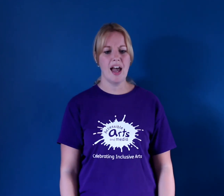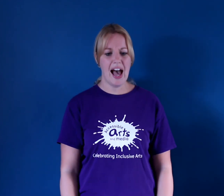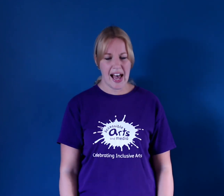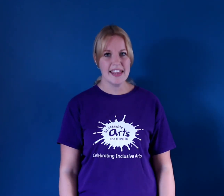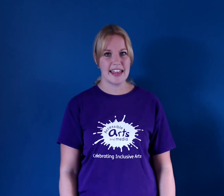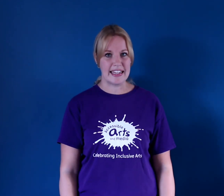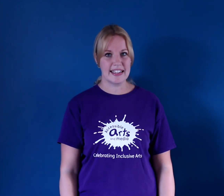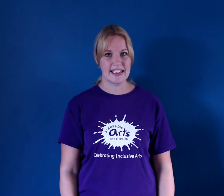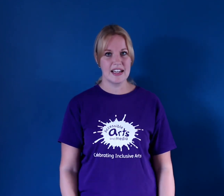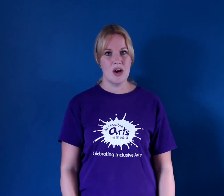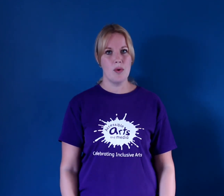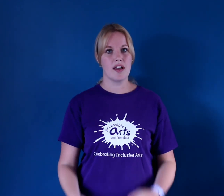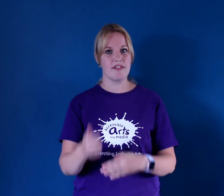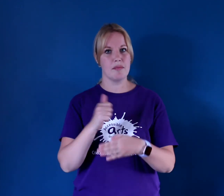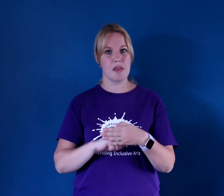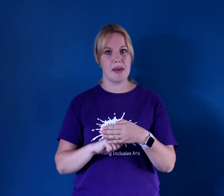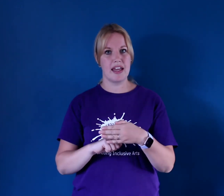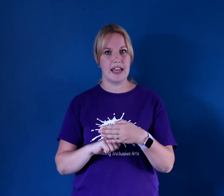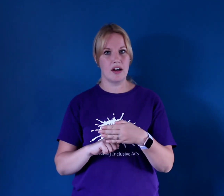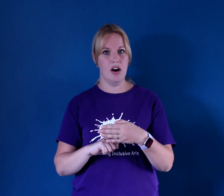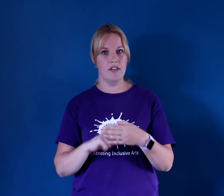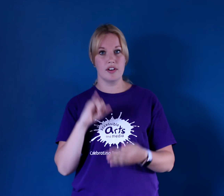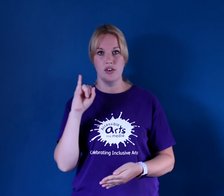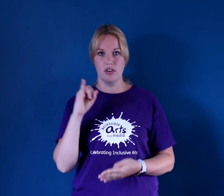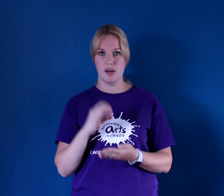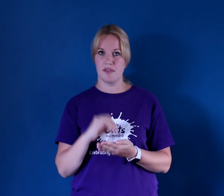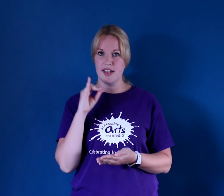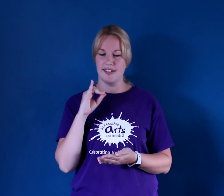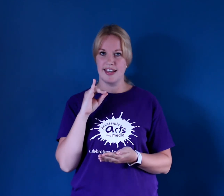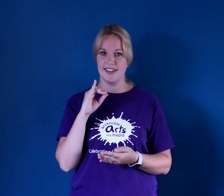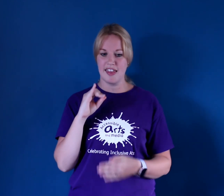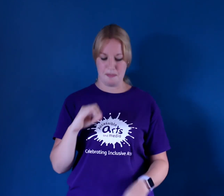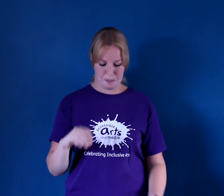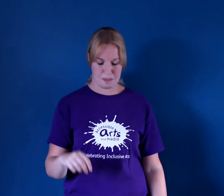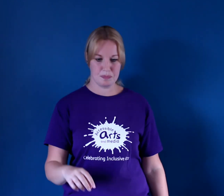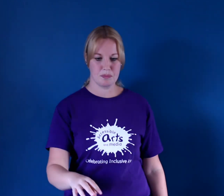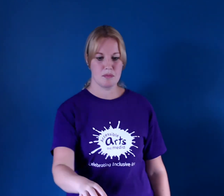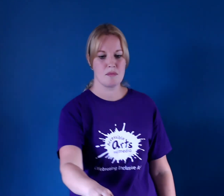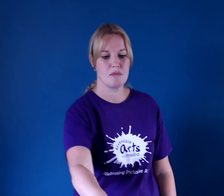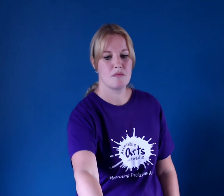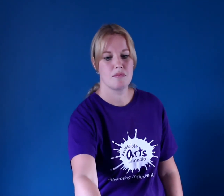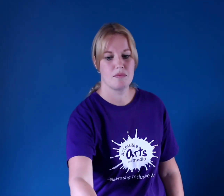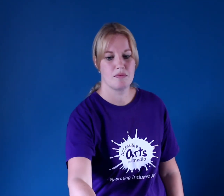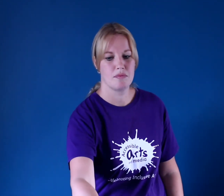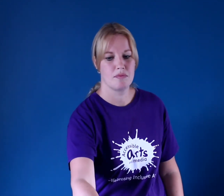I think we can go from the beginning of Naughty cup of tea. Sing it together.